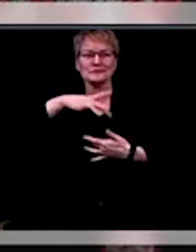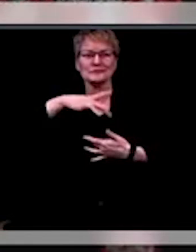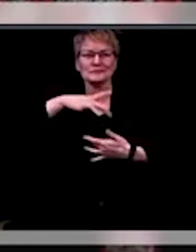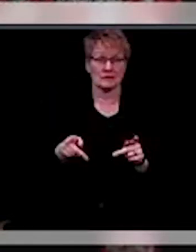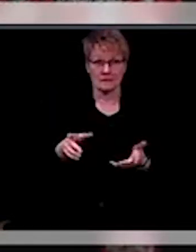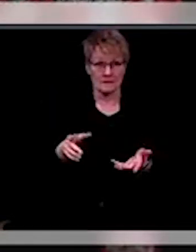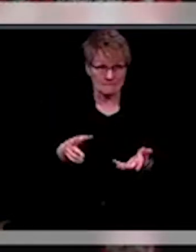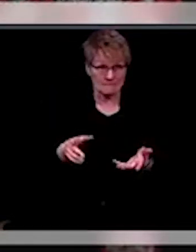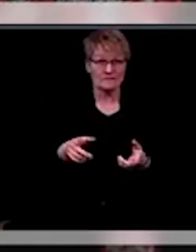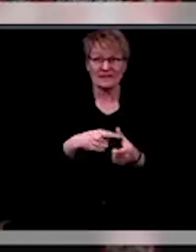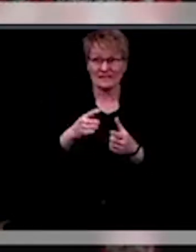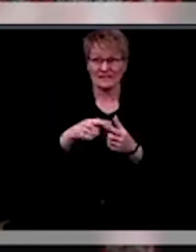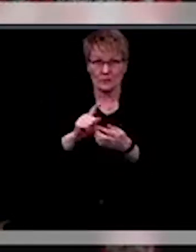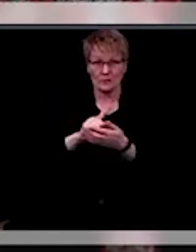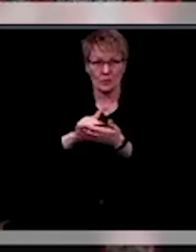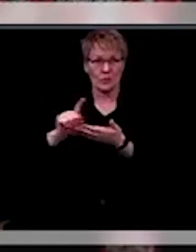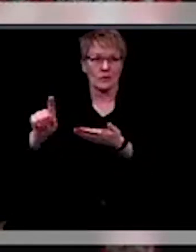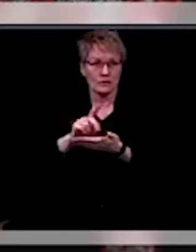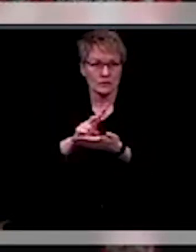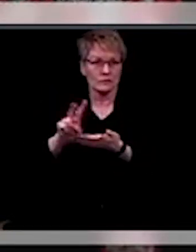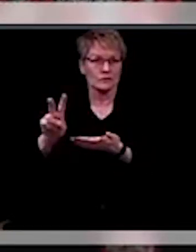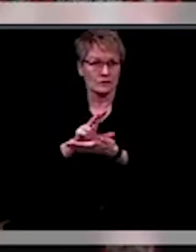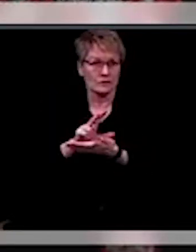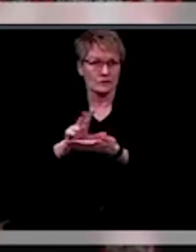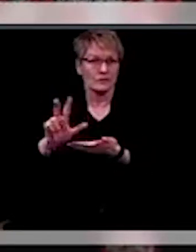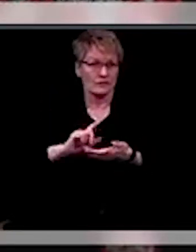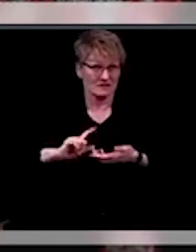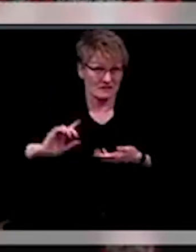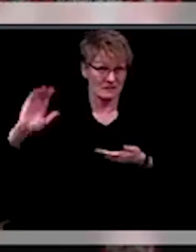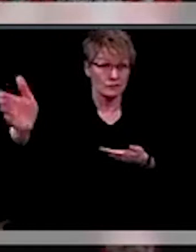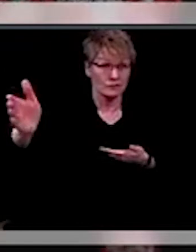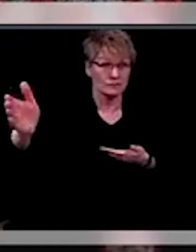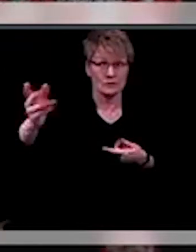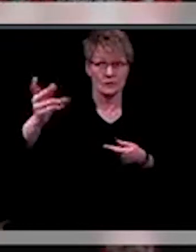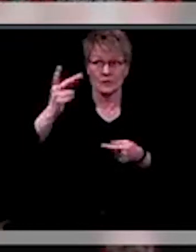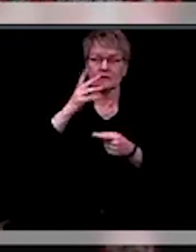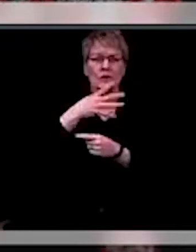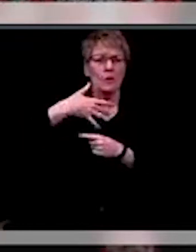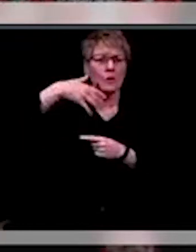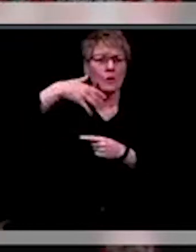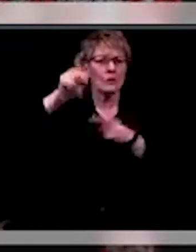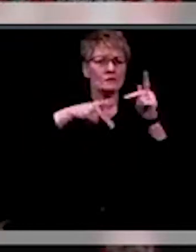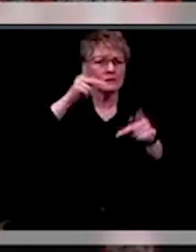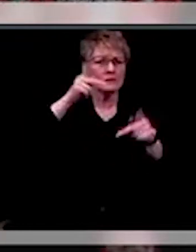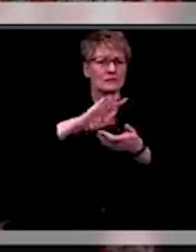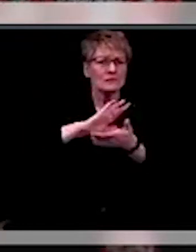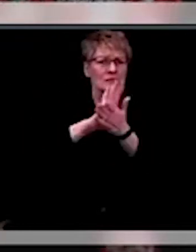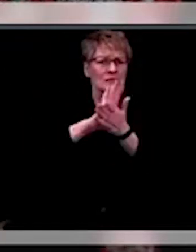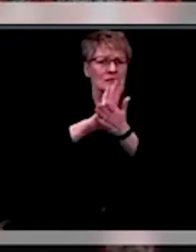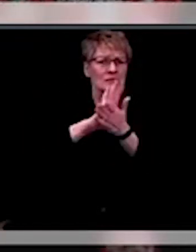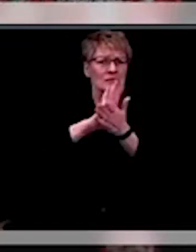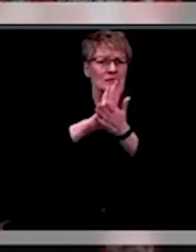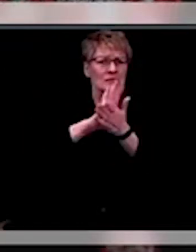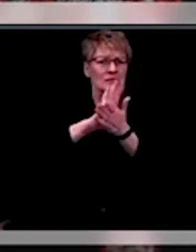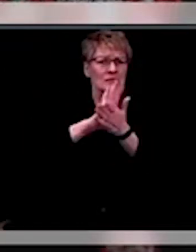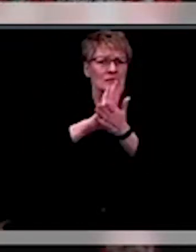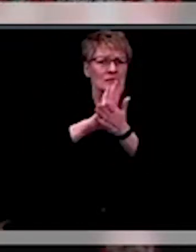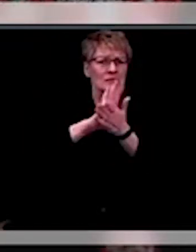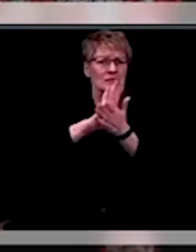in the older population and that's just the way it works. Then those older people are more vulnerable